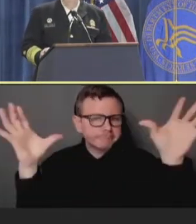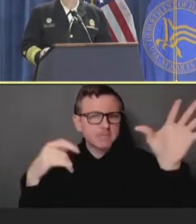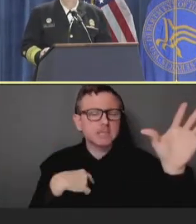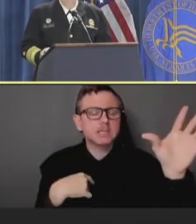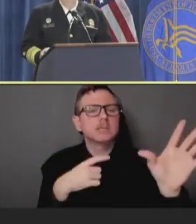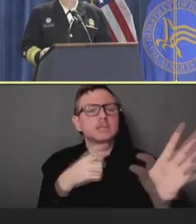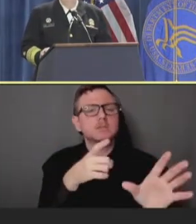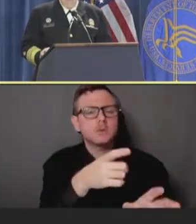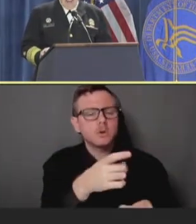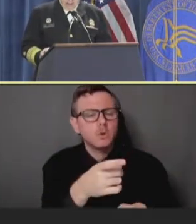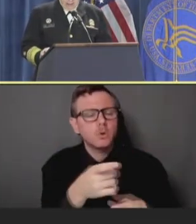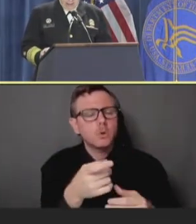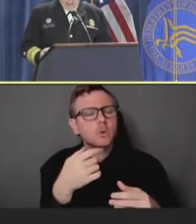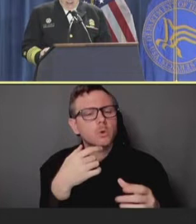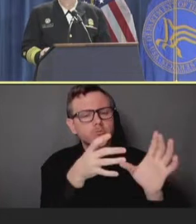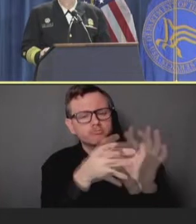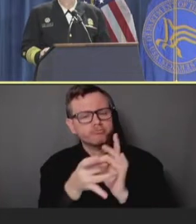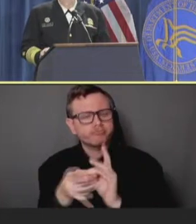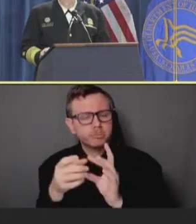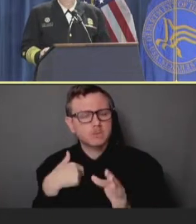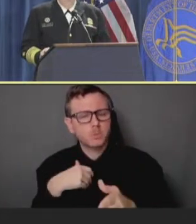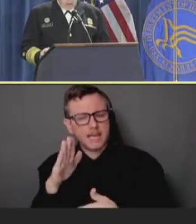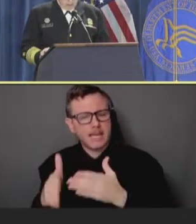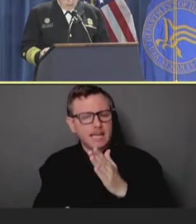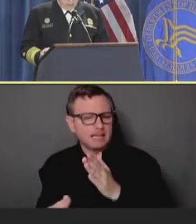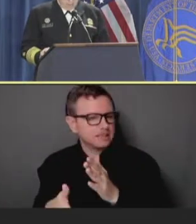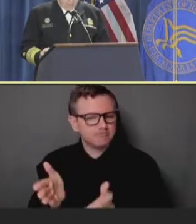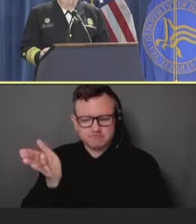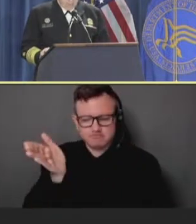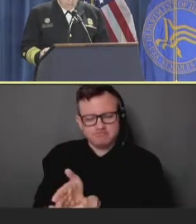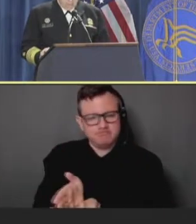"moonshot" ending cancer as we know it.